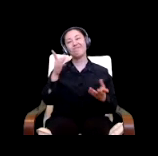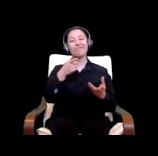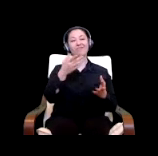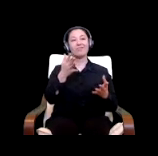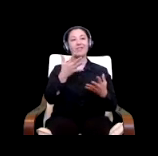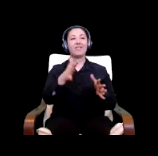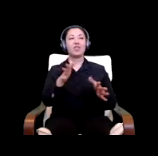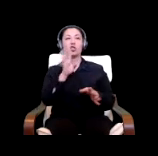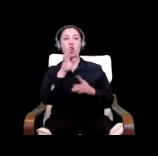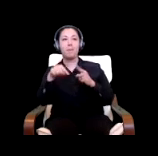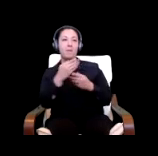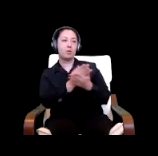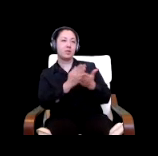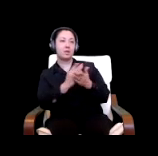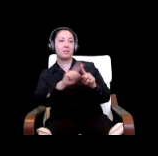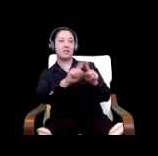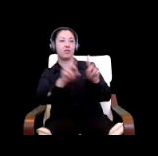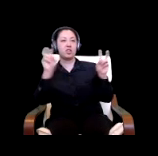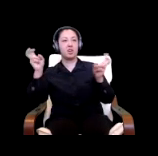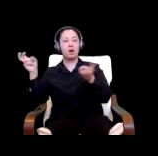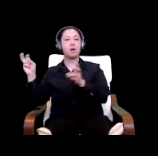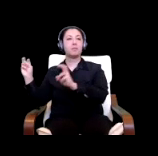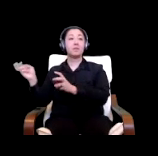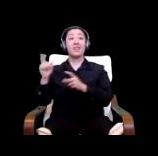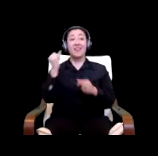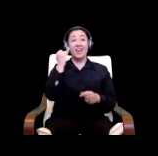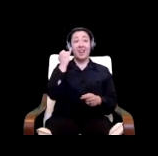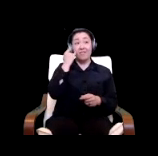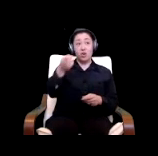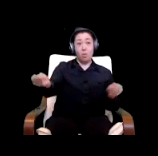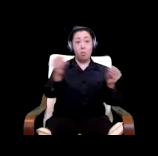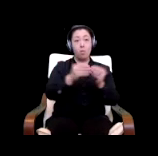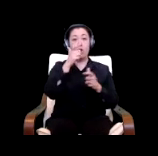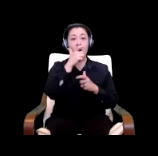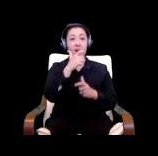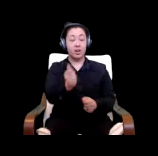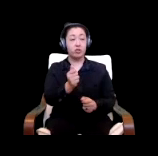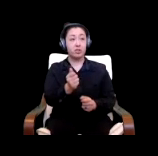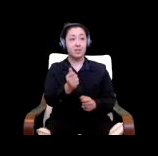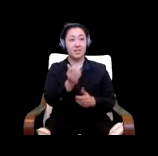talked about. If anyone is more interested in some of these topics, feel free to email